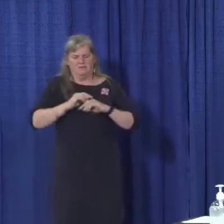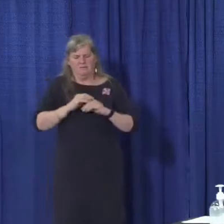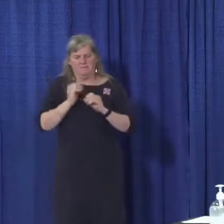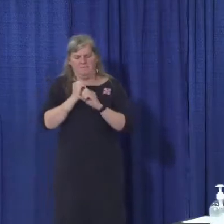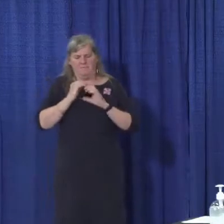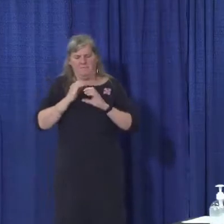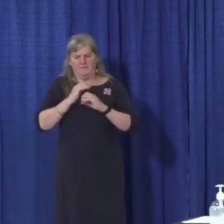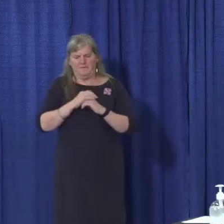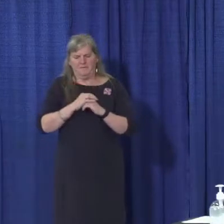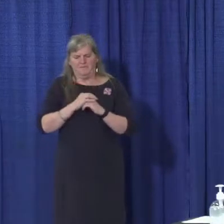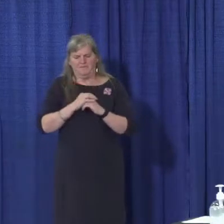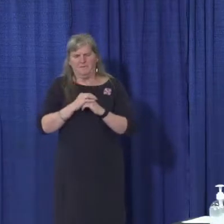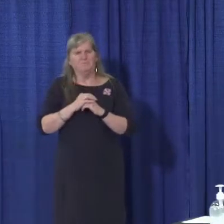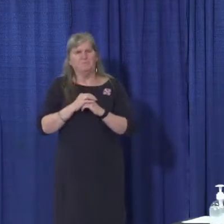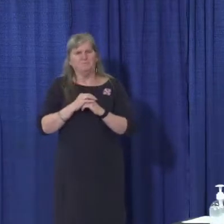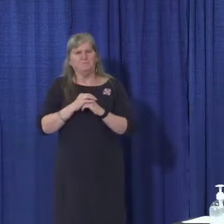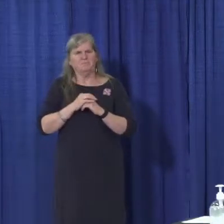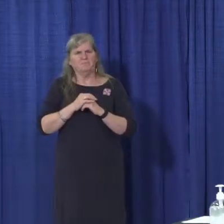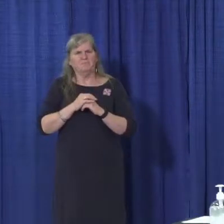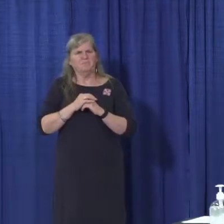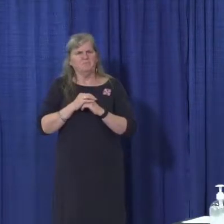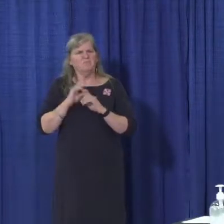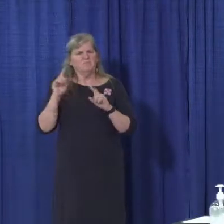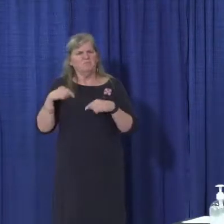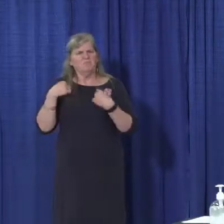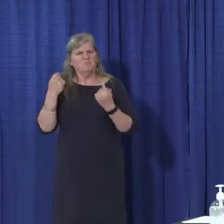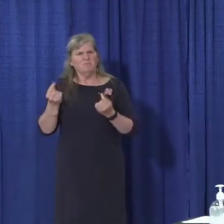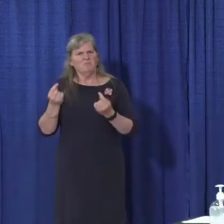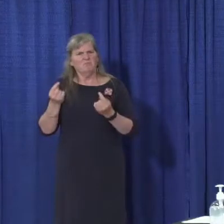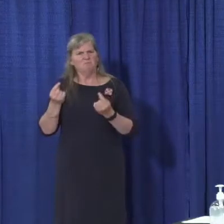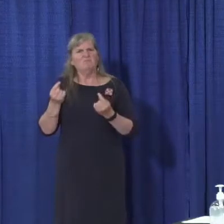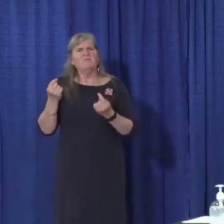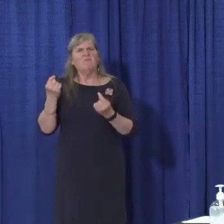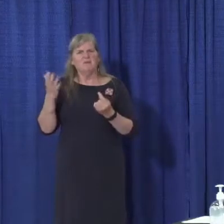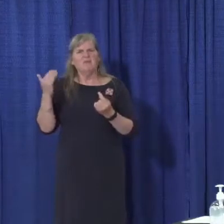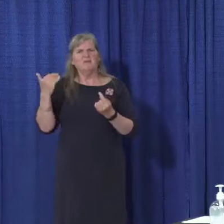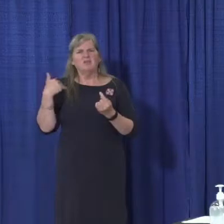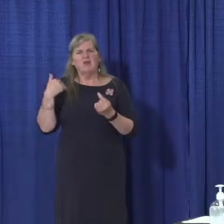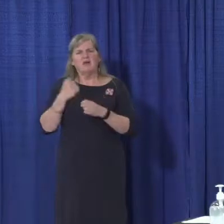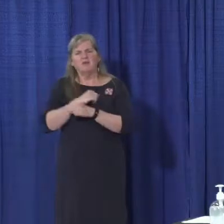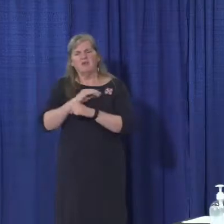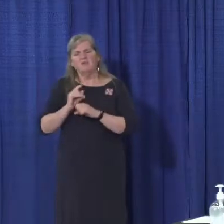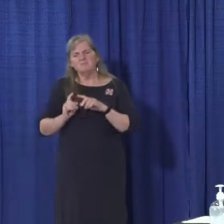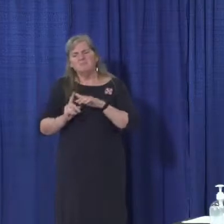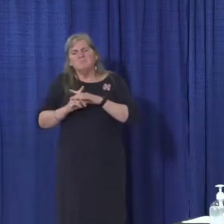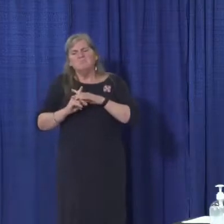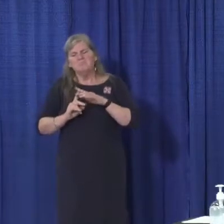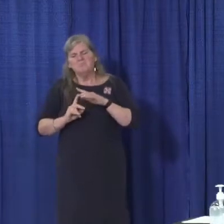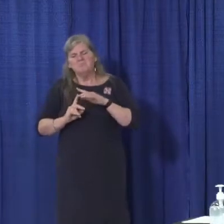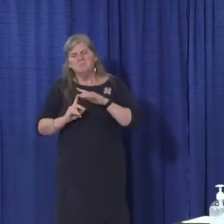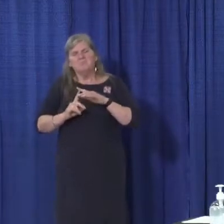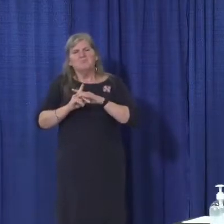It's to bring us back to the theme where we've always had occasional introductions.